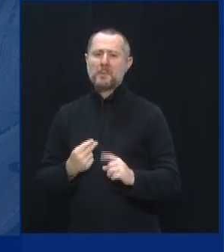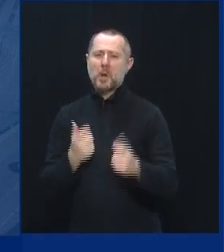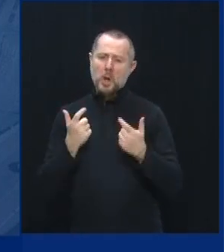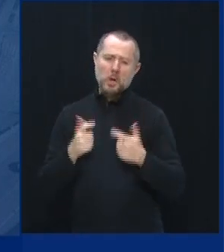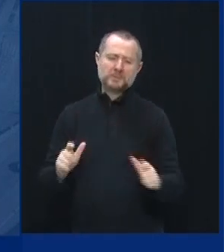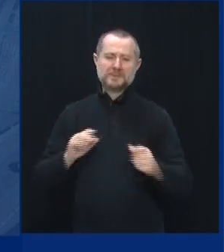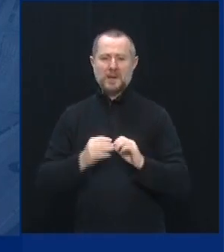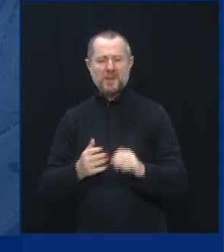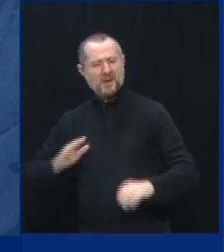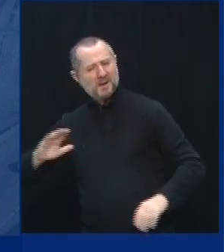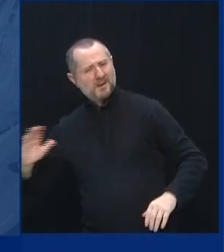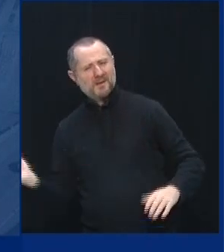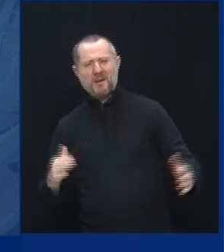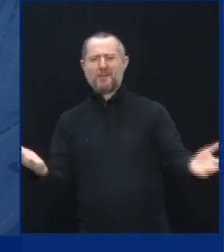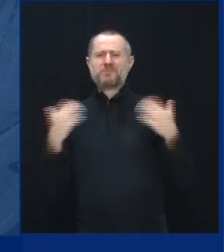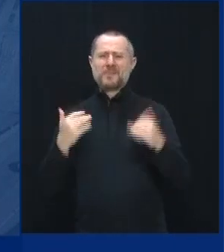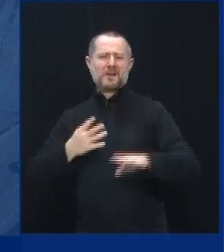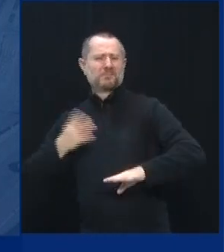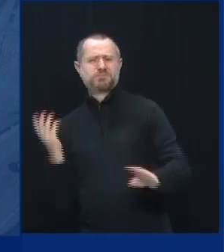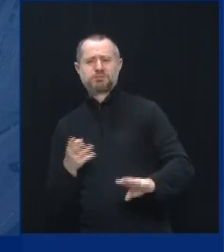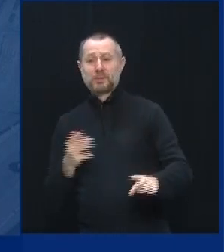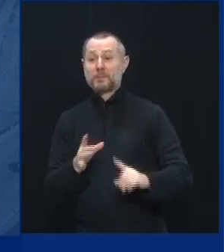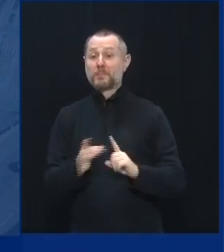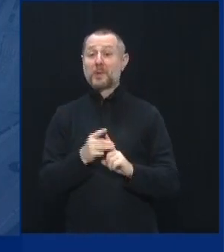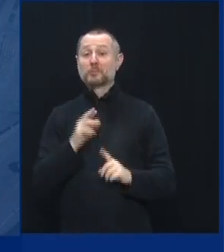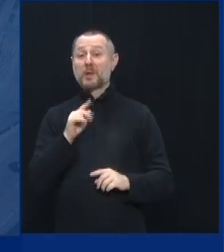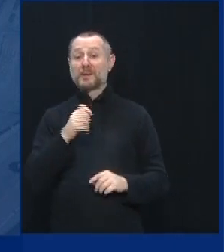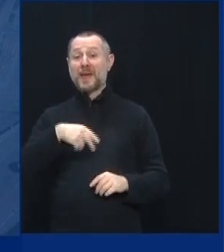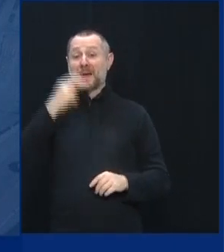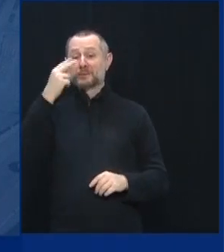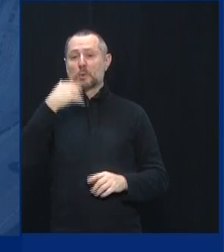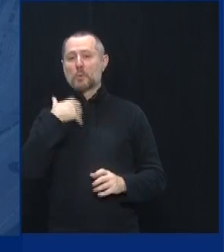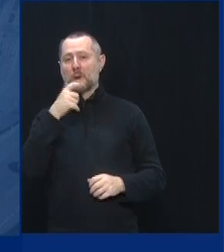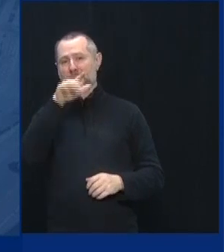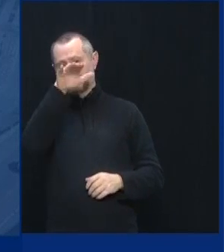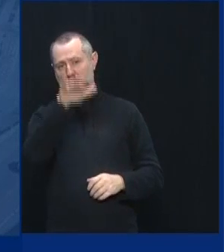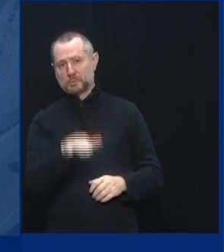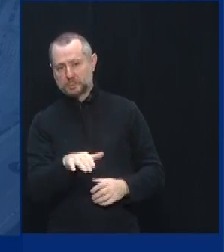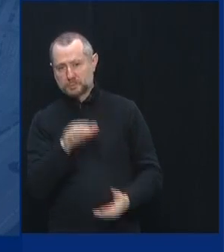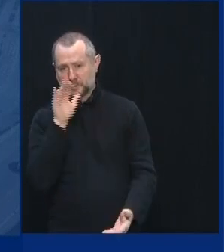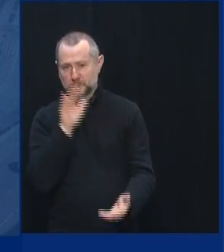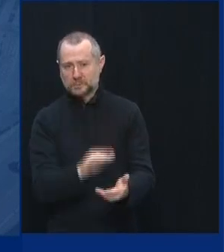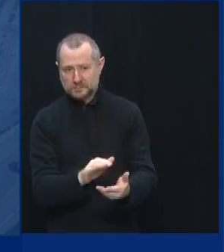STADIUM, WHICH IS ONLY FOR BRONX RESIDENTS TO ACCOMPLISH TWO PURPOSES. NUMBER ONE TO VACCINATE A LARGE